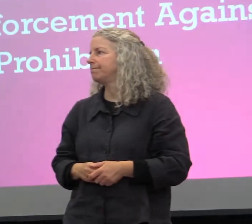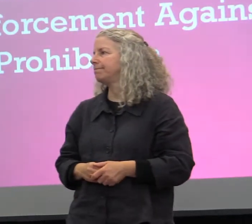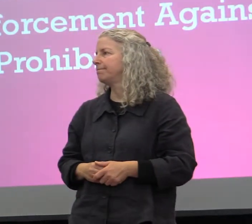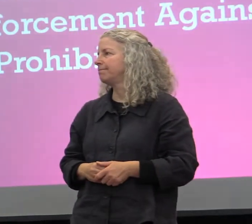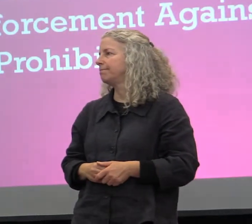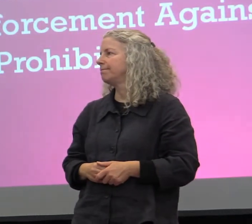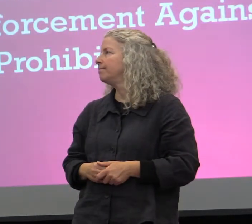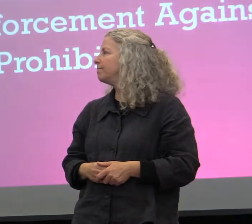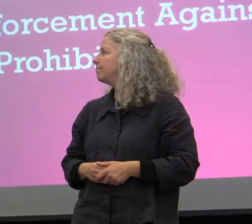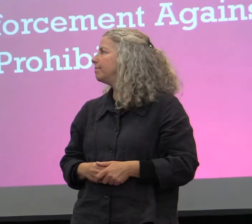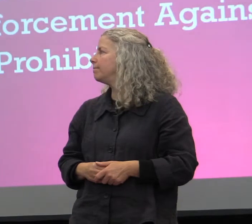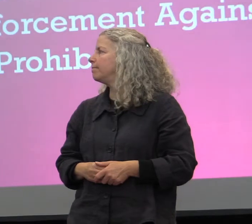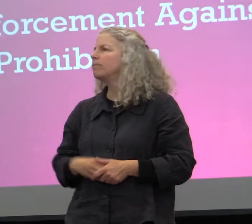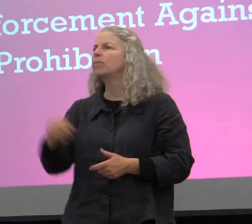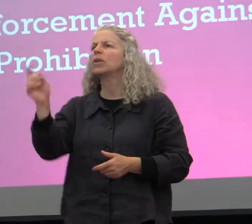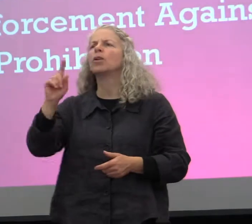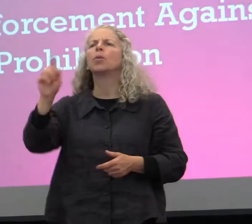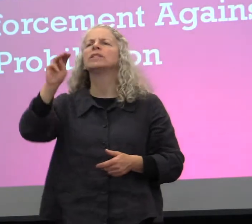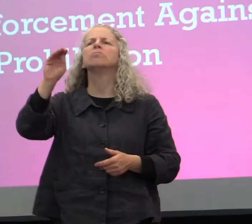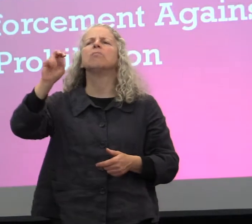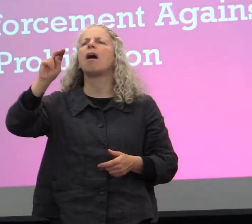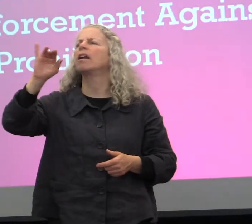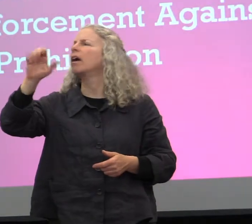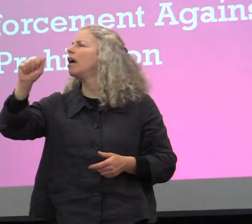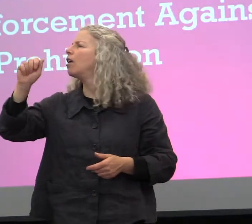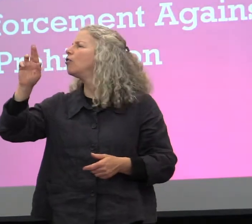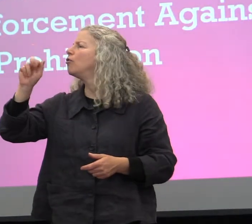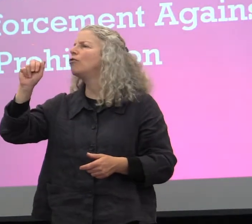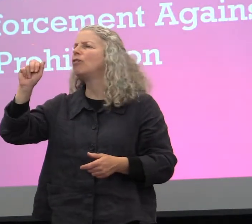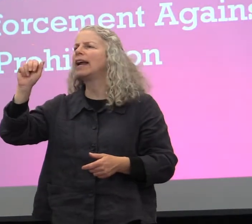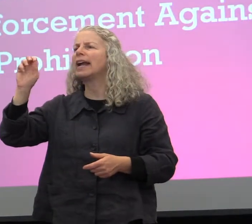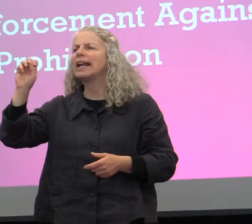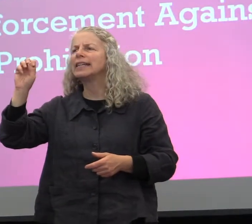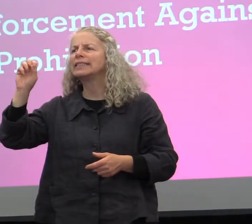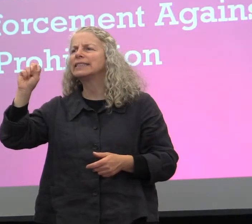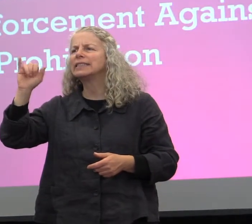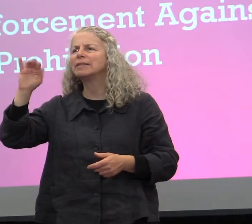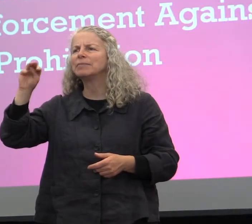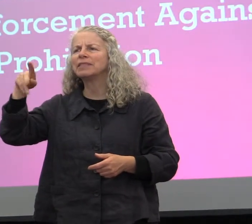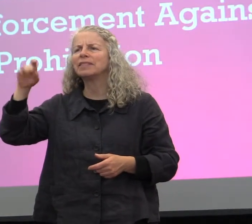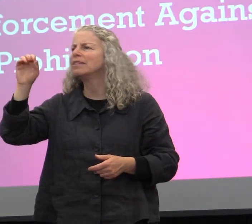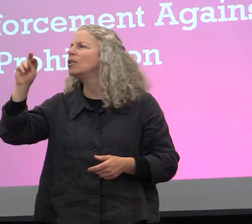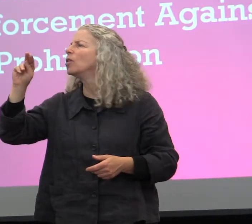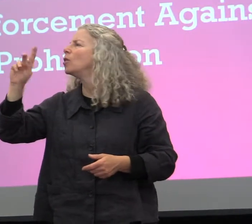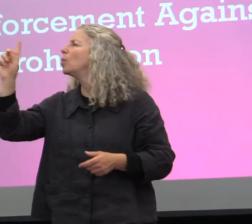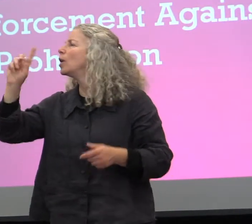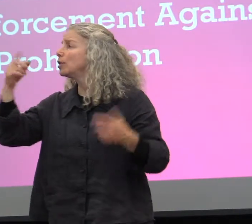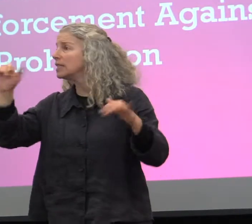Where's Monica Raye Simpson at? Shout out wherever you are. Are you still here?